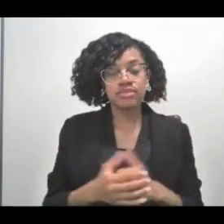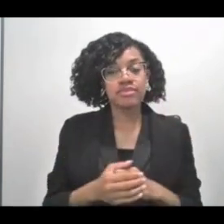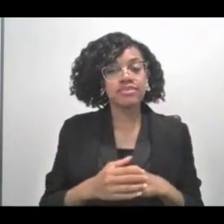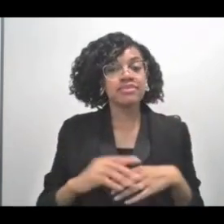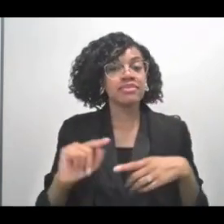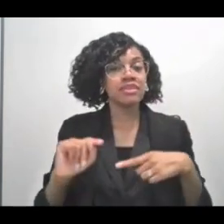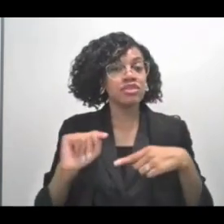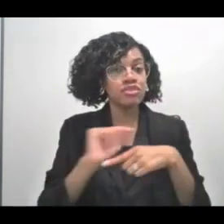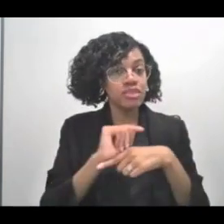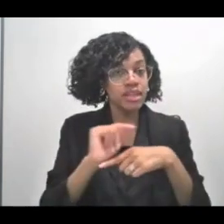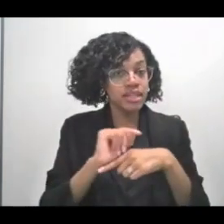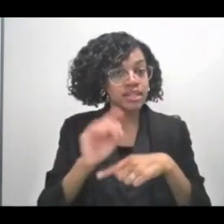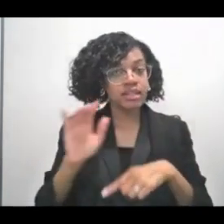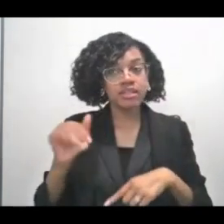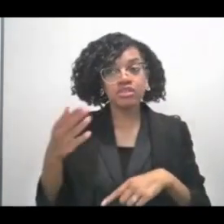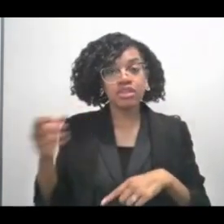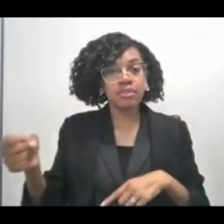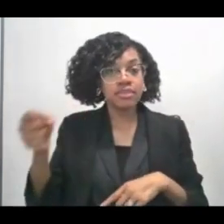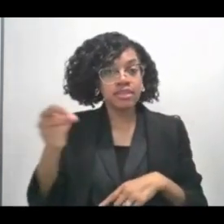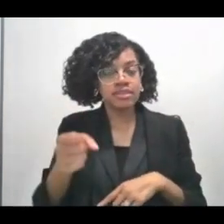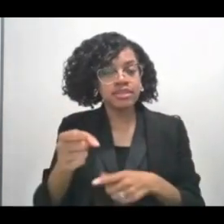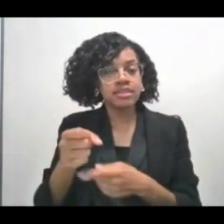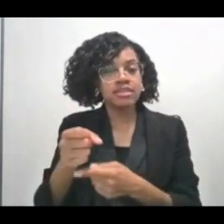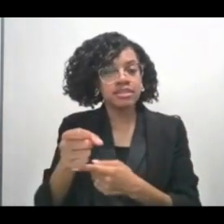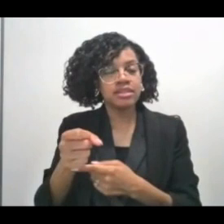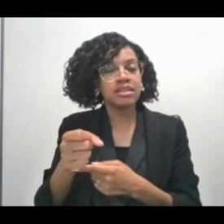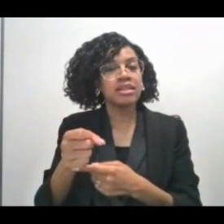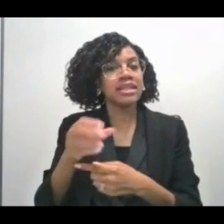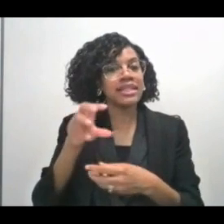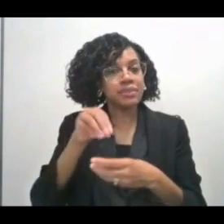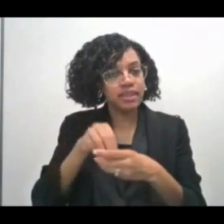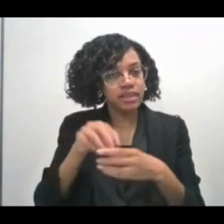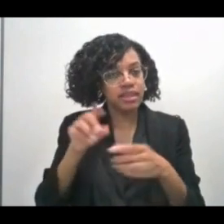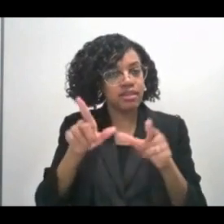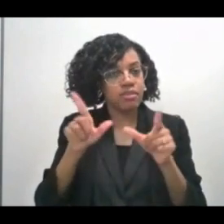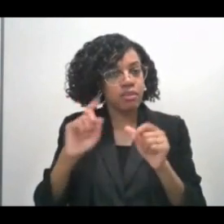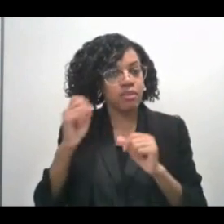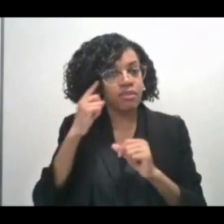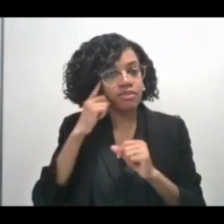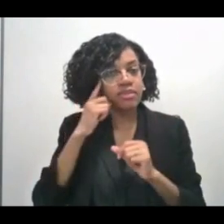interaction within a municipal government focuses on having the